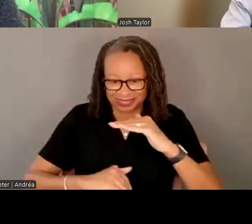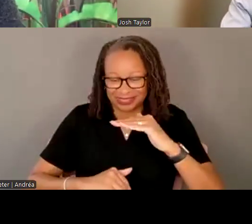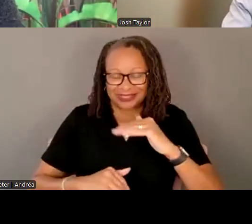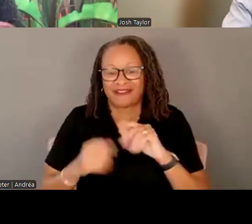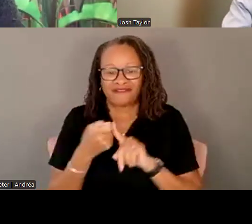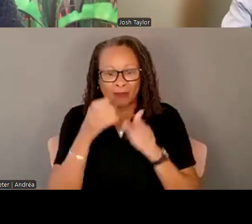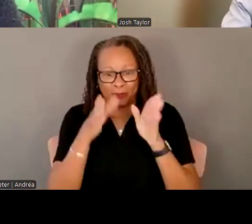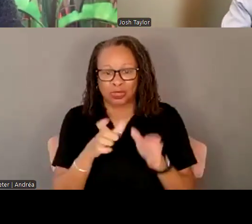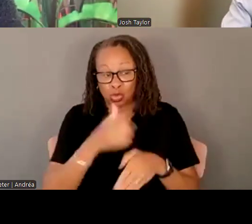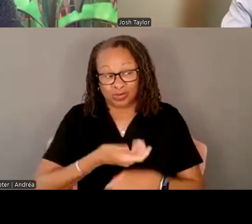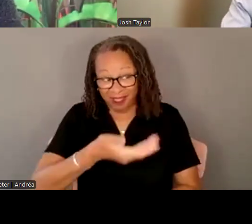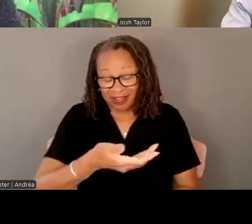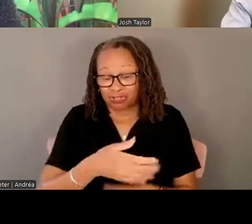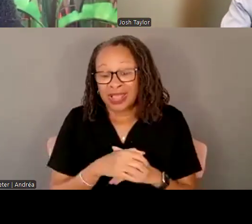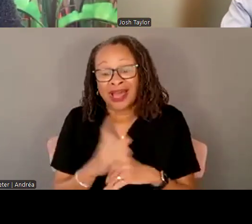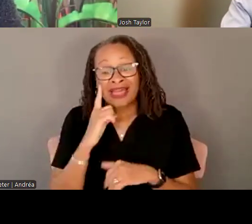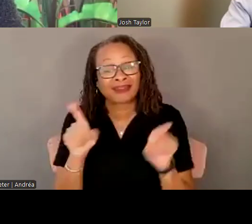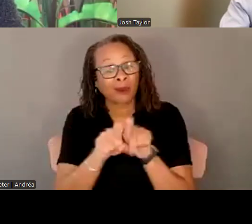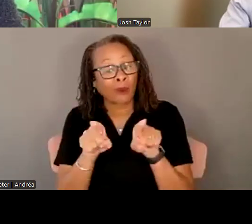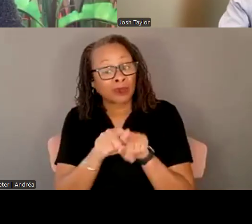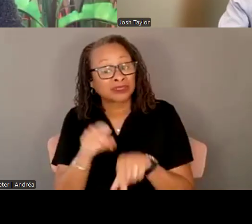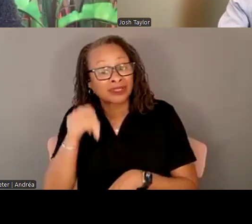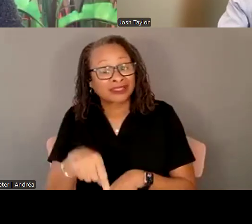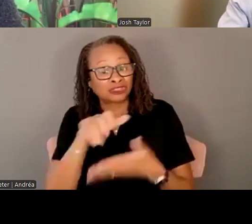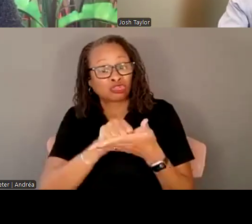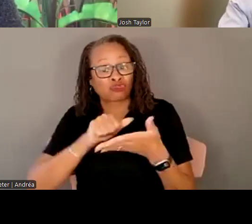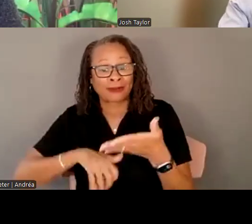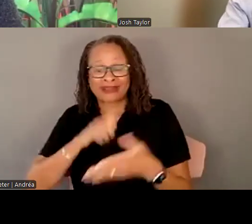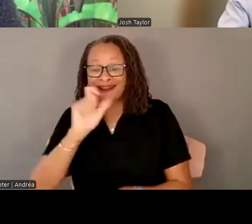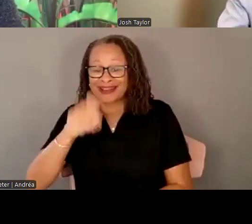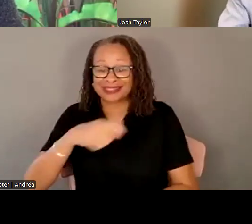And I think also this removing unnecessary, requirements,